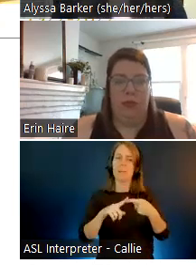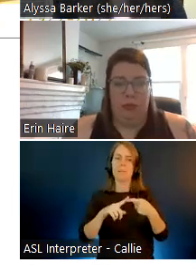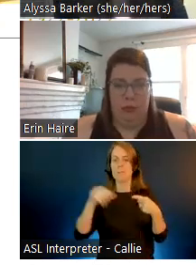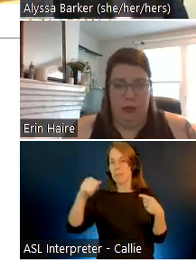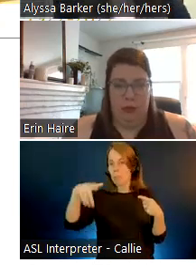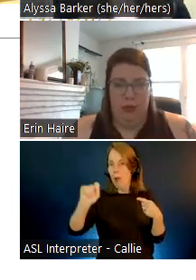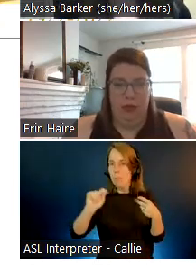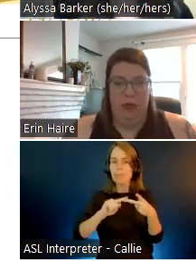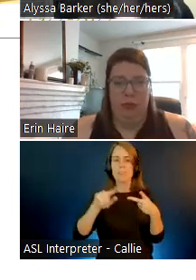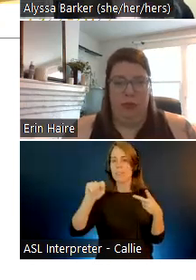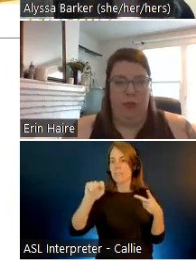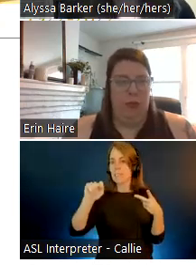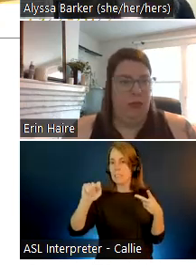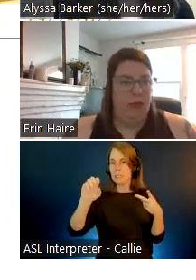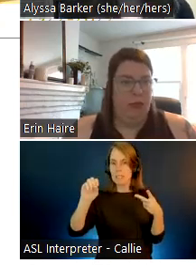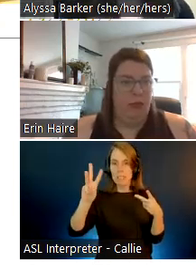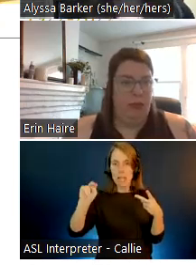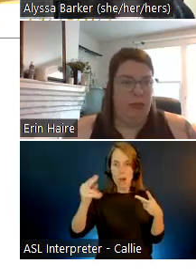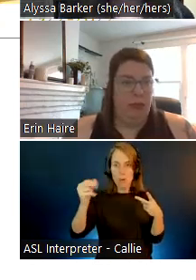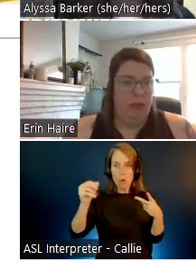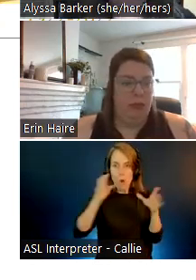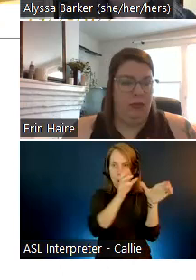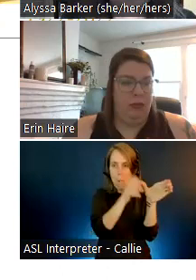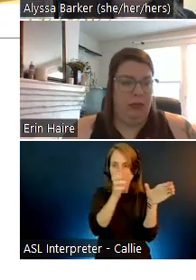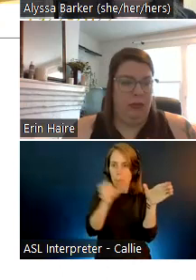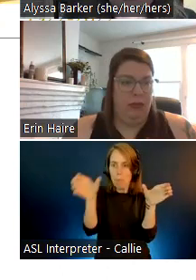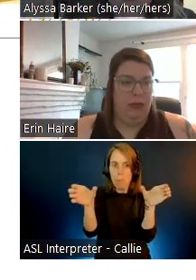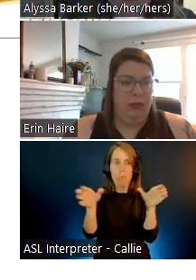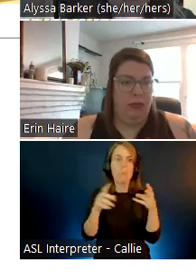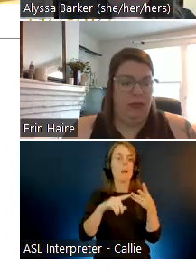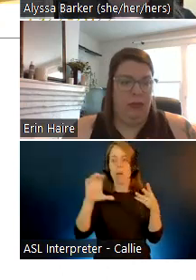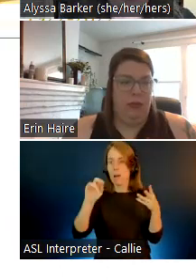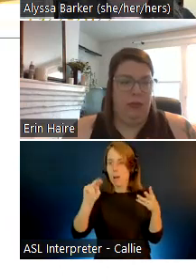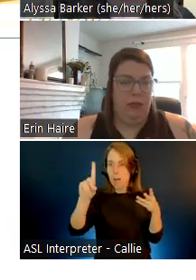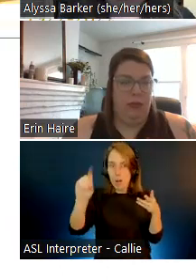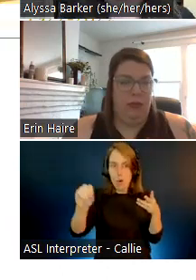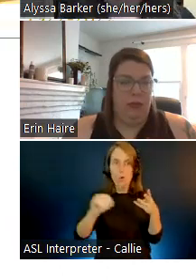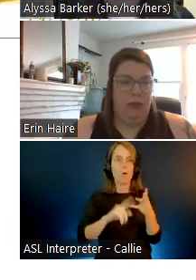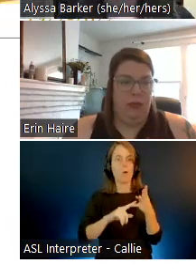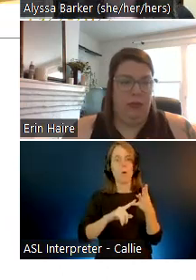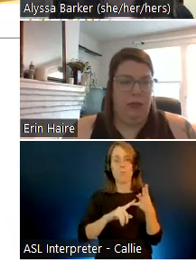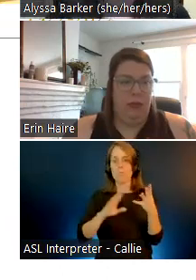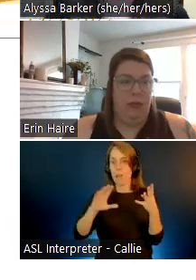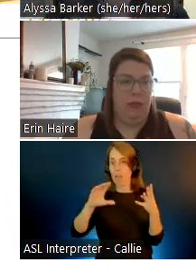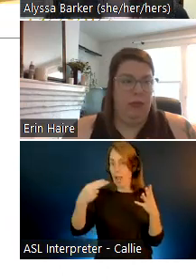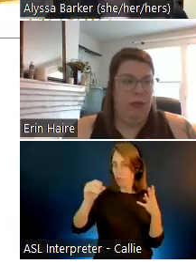homeowners and condo associations shelters and group homes nursing homes college dorms longer